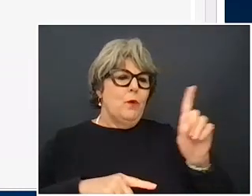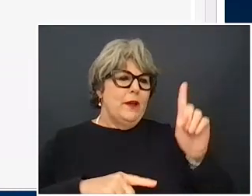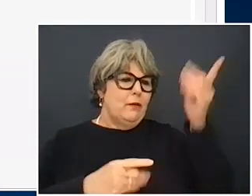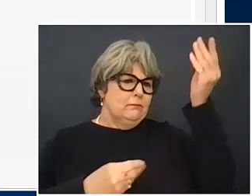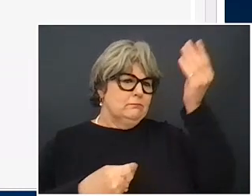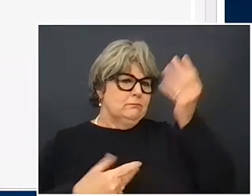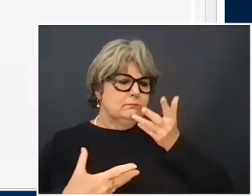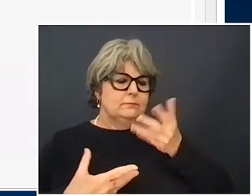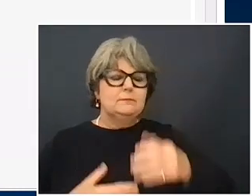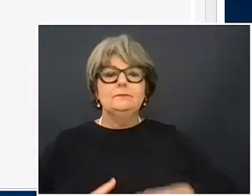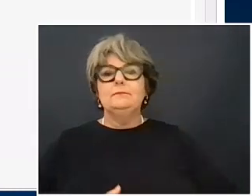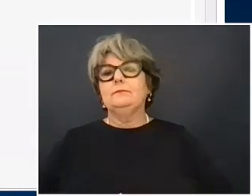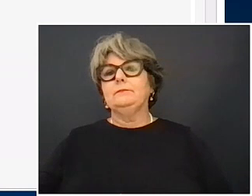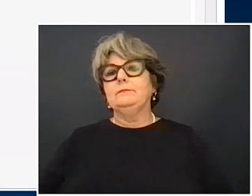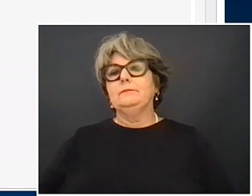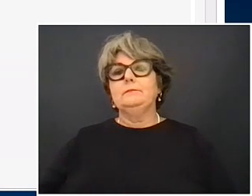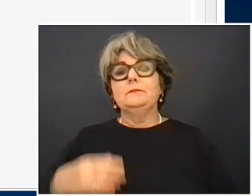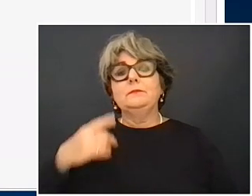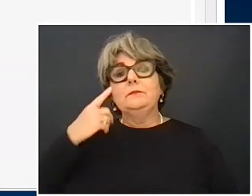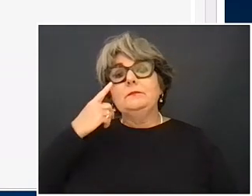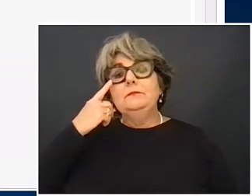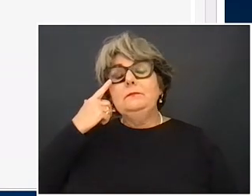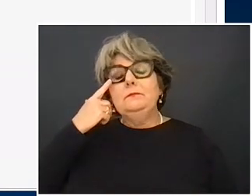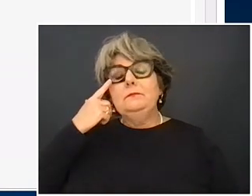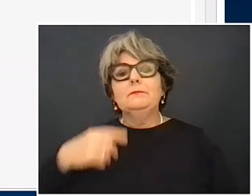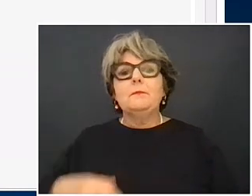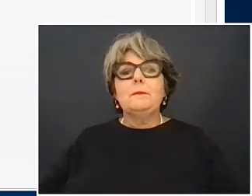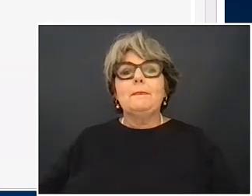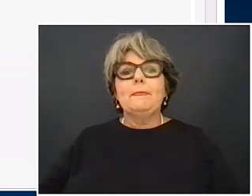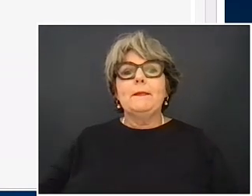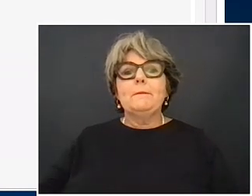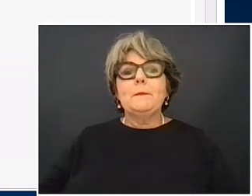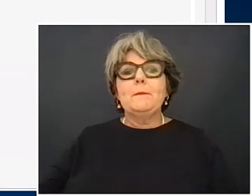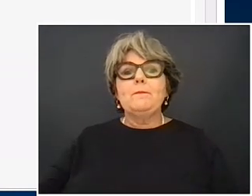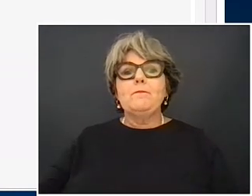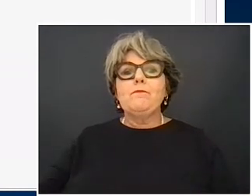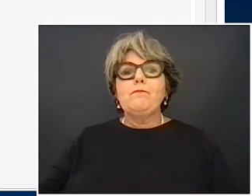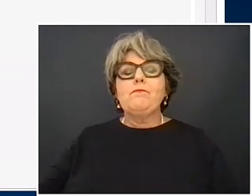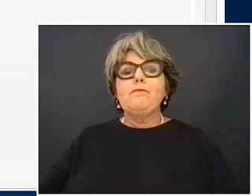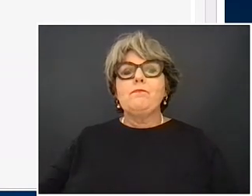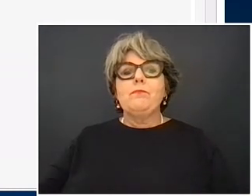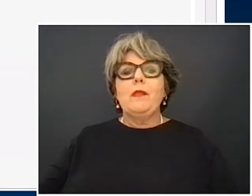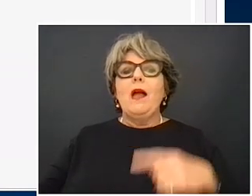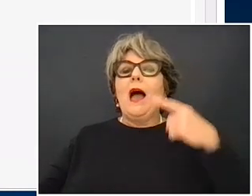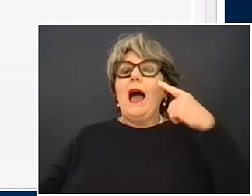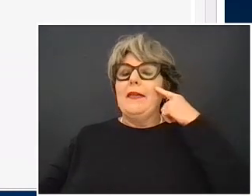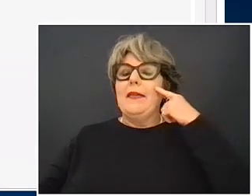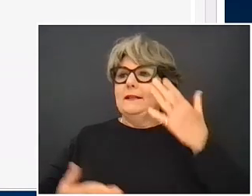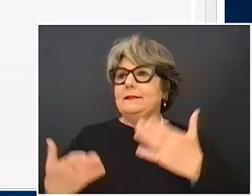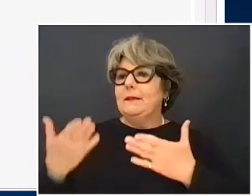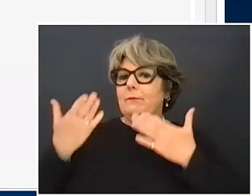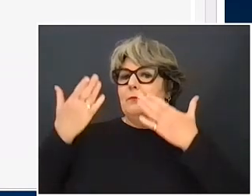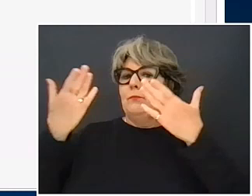I think some of this was proposed by some committee members. But to answer your